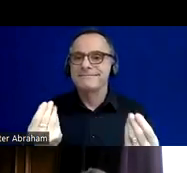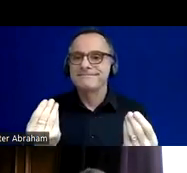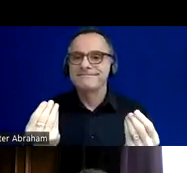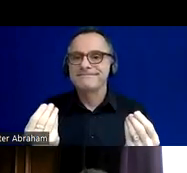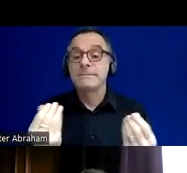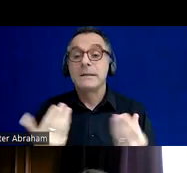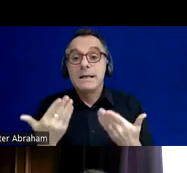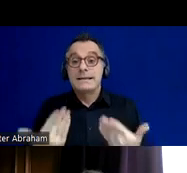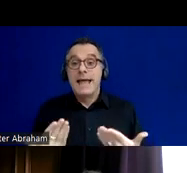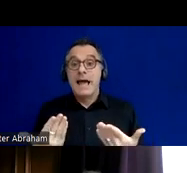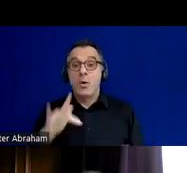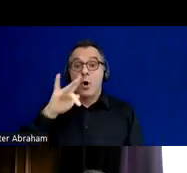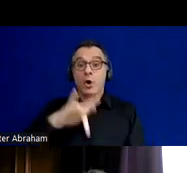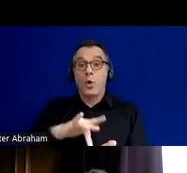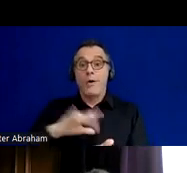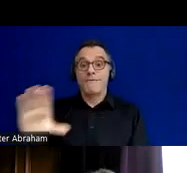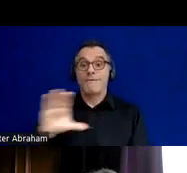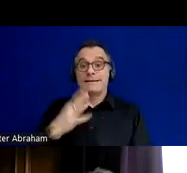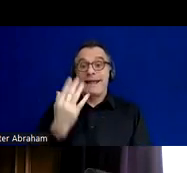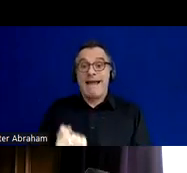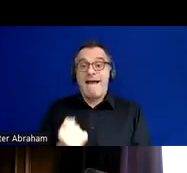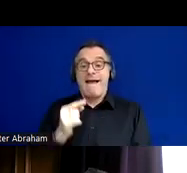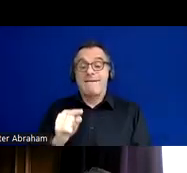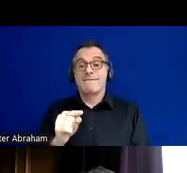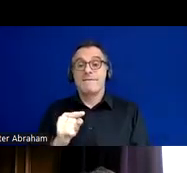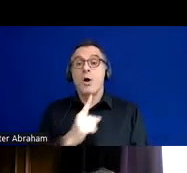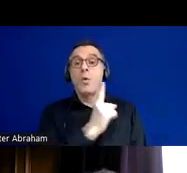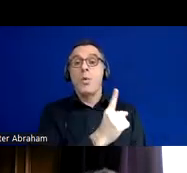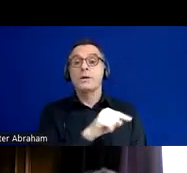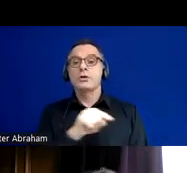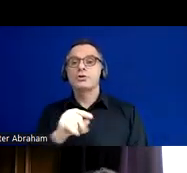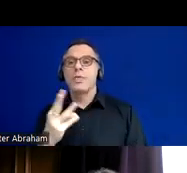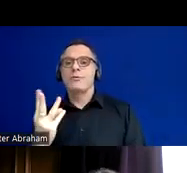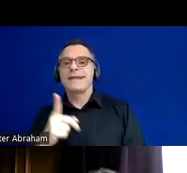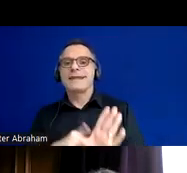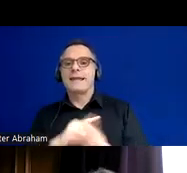get core funding; that tends to run on a one-to-three year basis. So we have, like